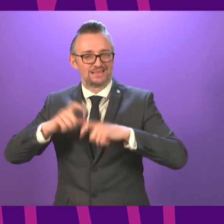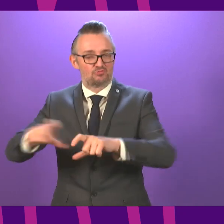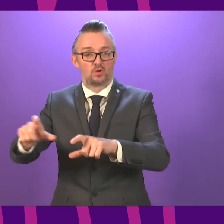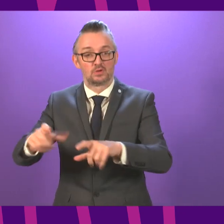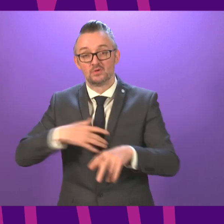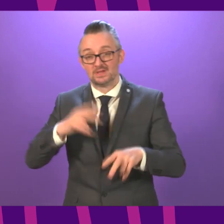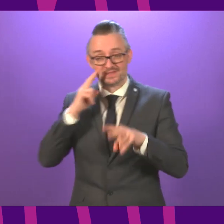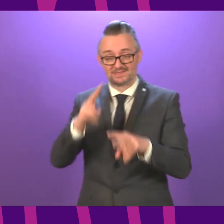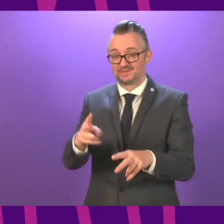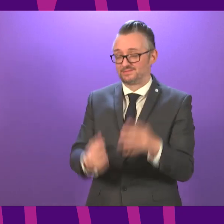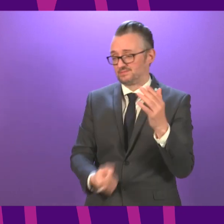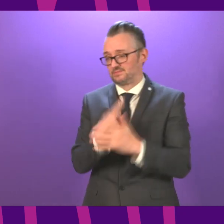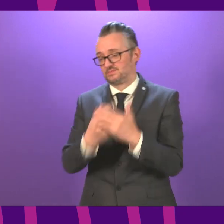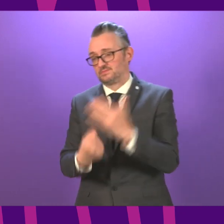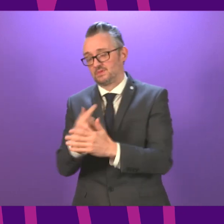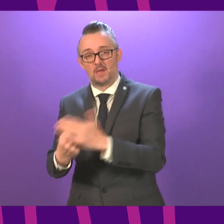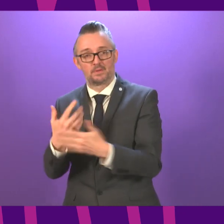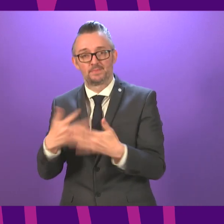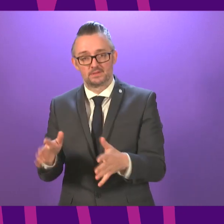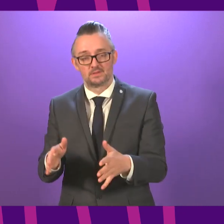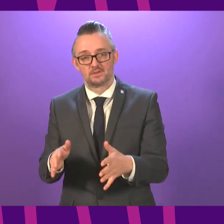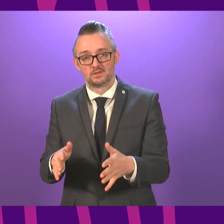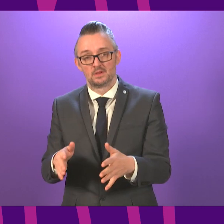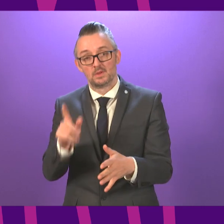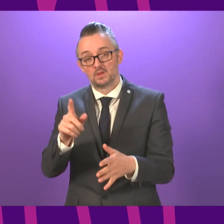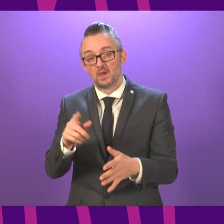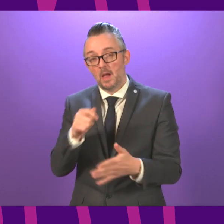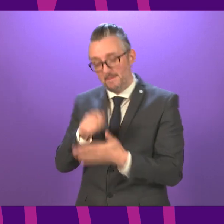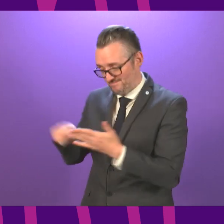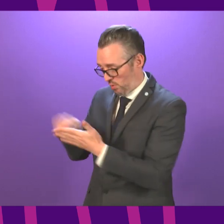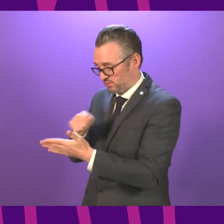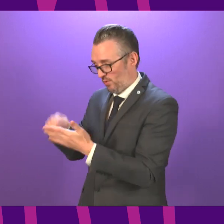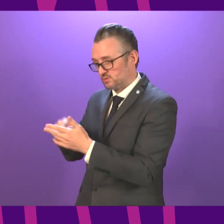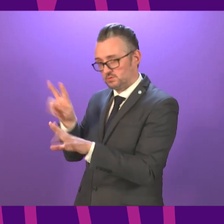It is interesting that polling evidence suggests that a considerable majority of